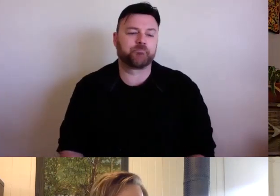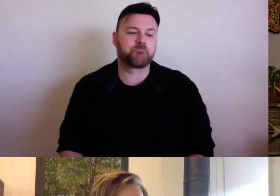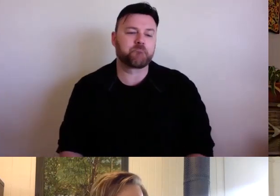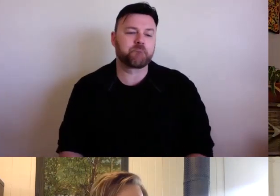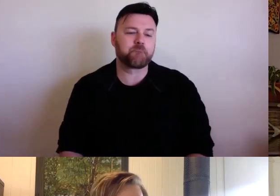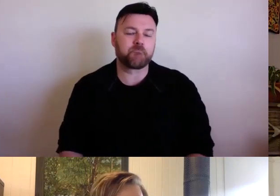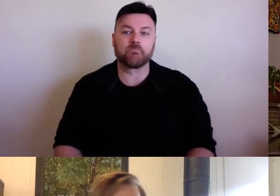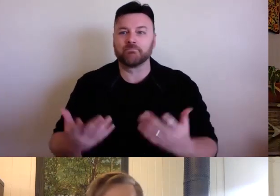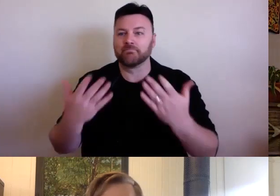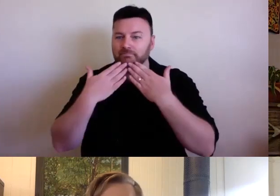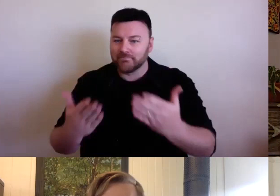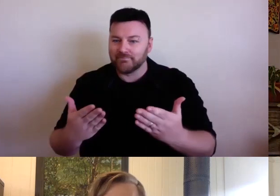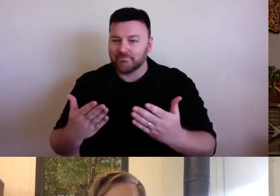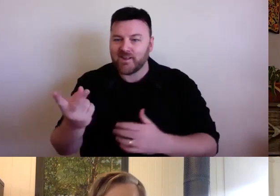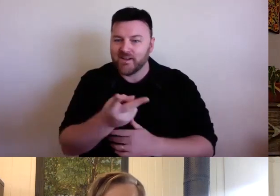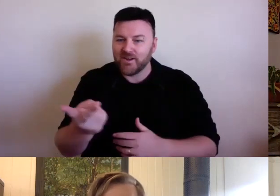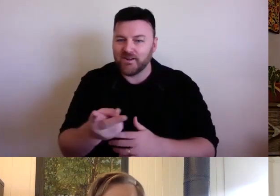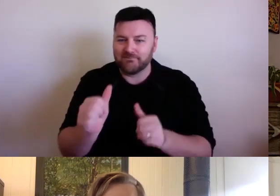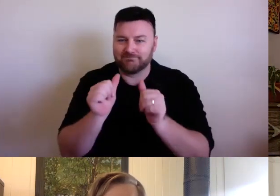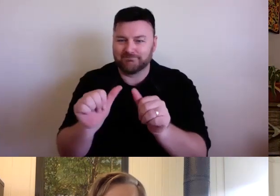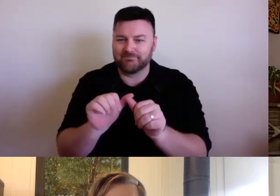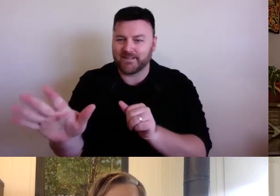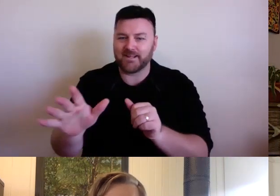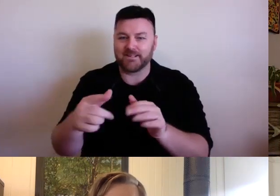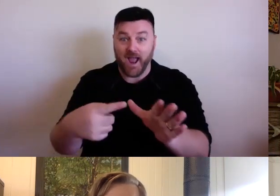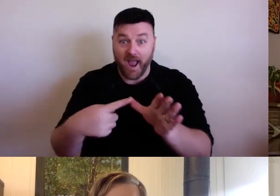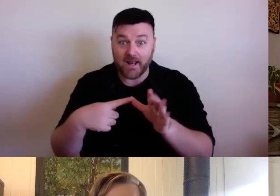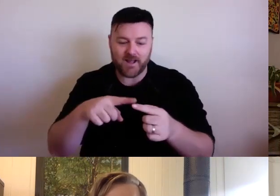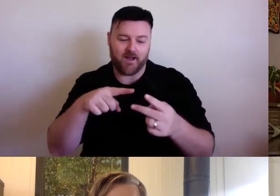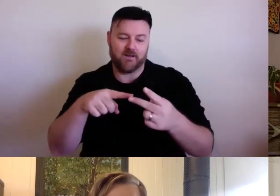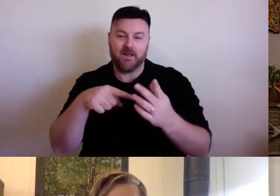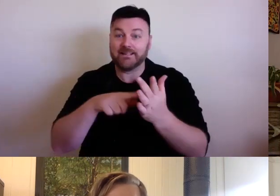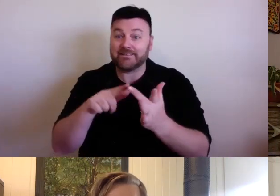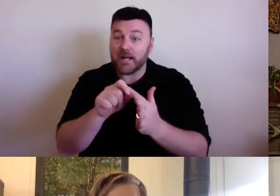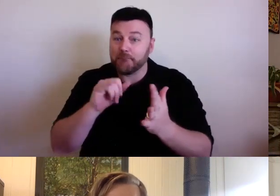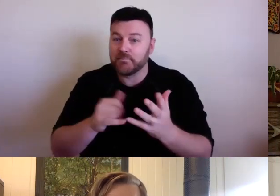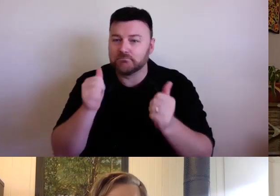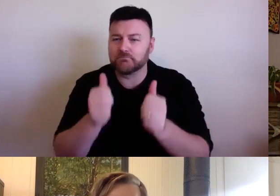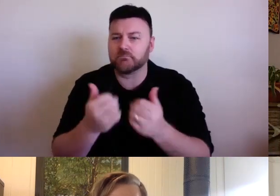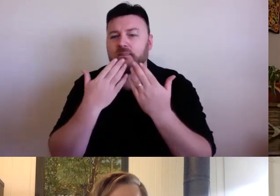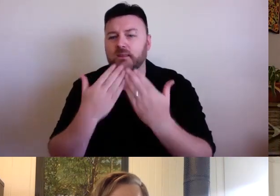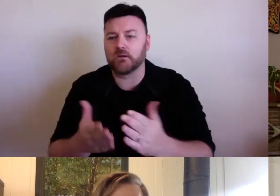for some really helpful tips. Just a quick reminder before we finish up,